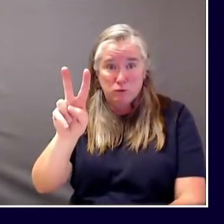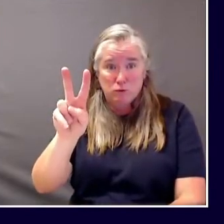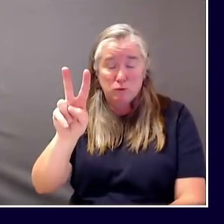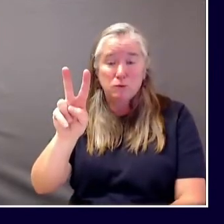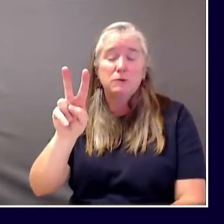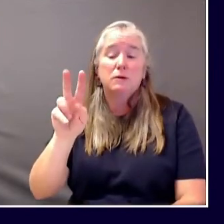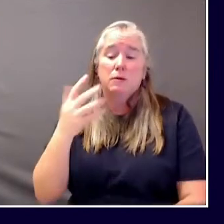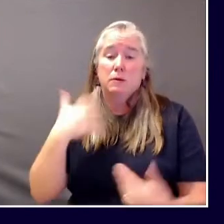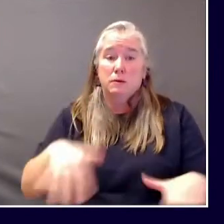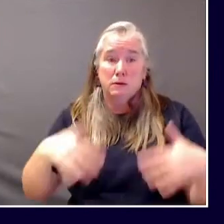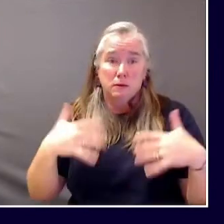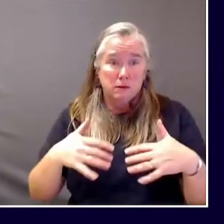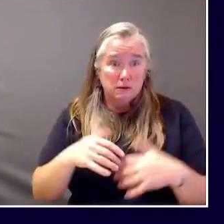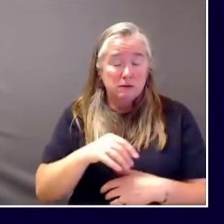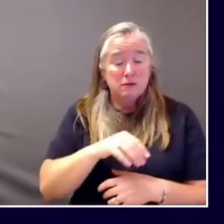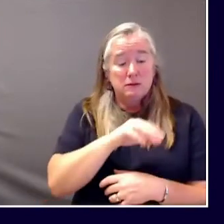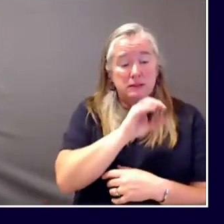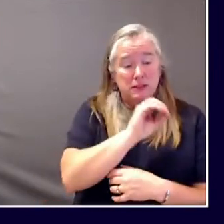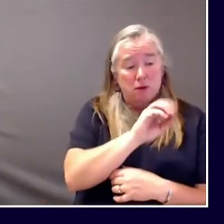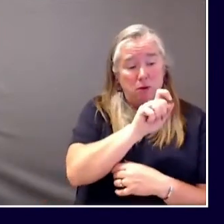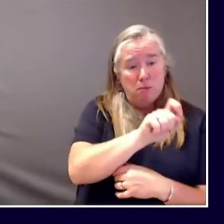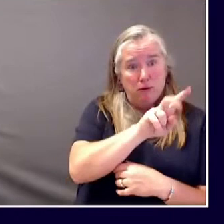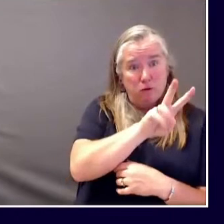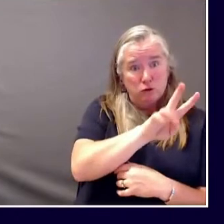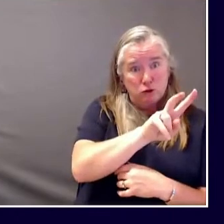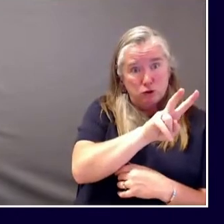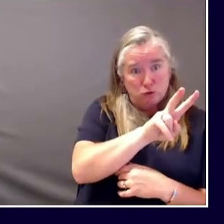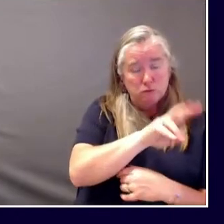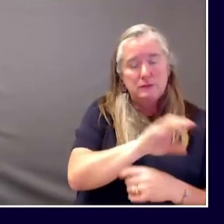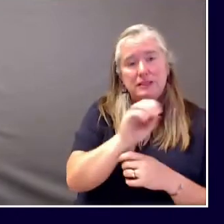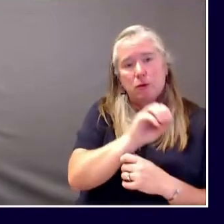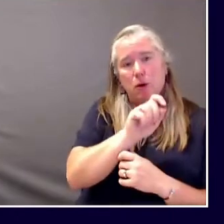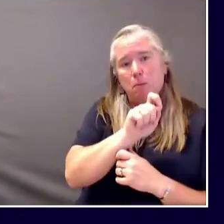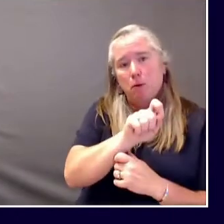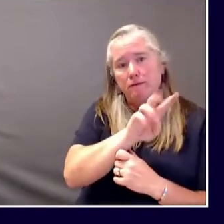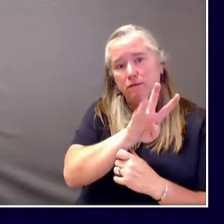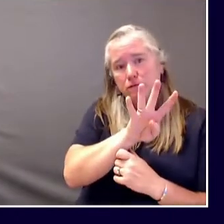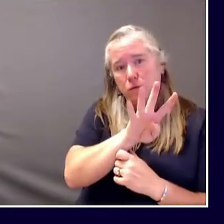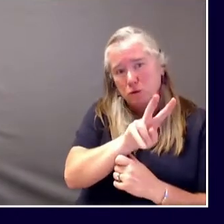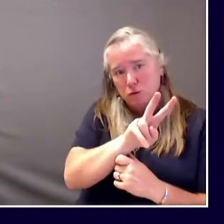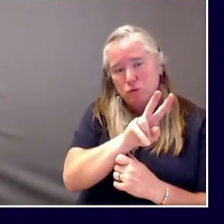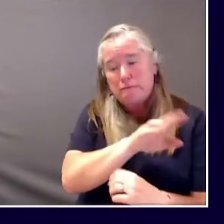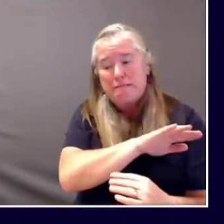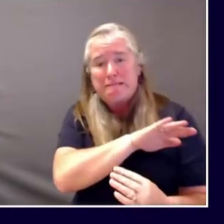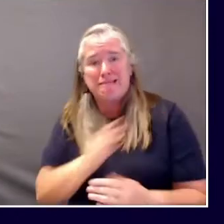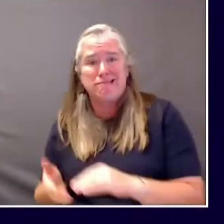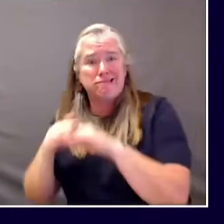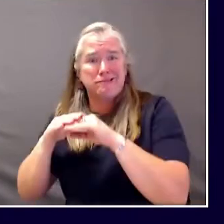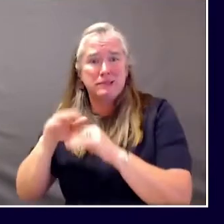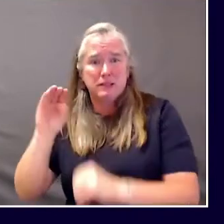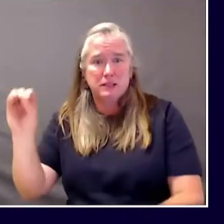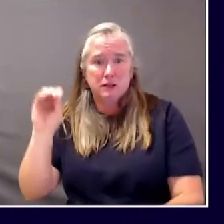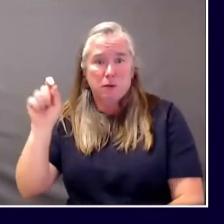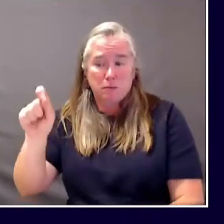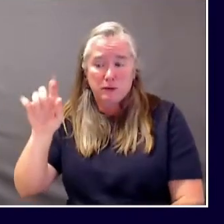so we've seen a significant increase both statistically